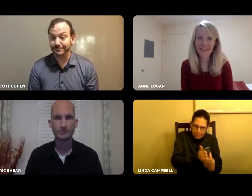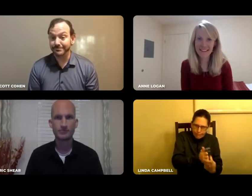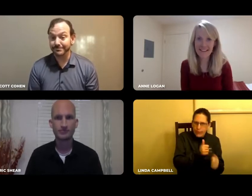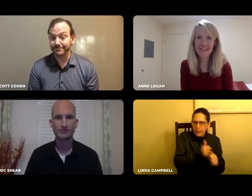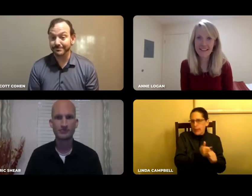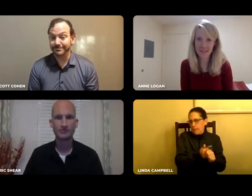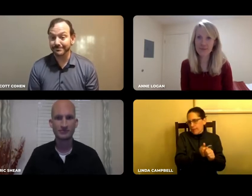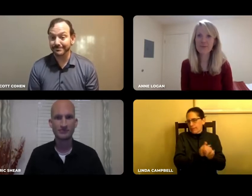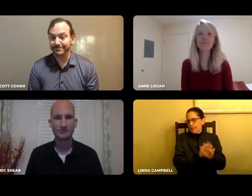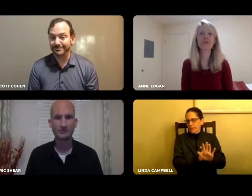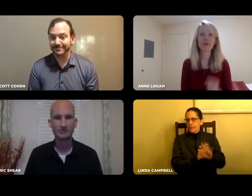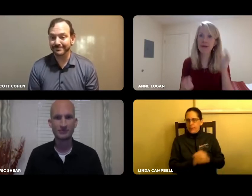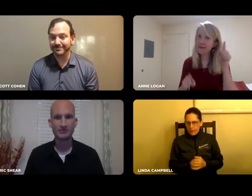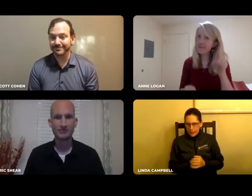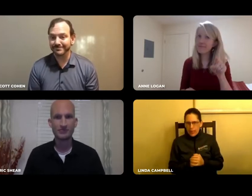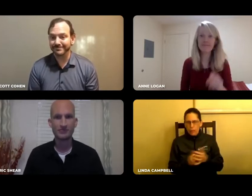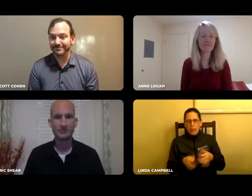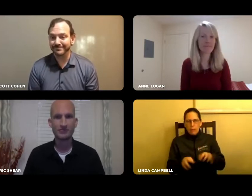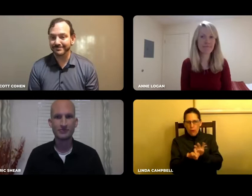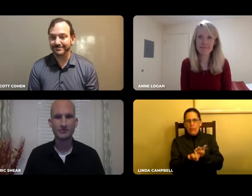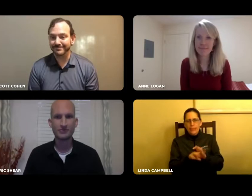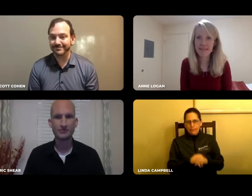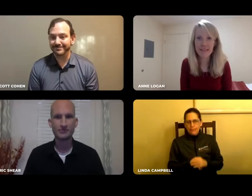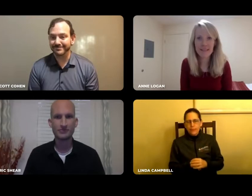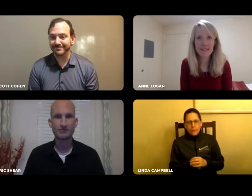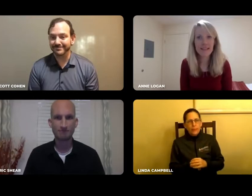It's very important.